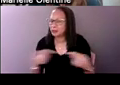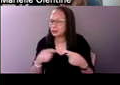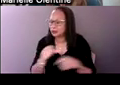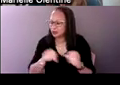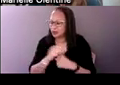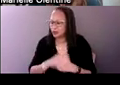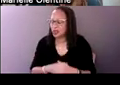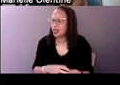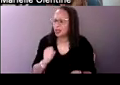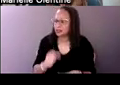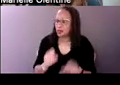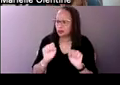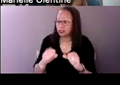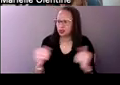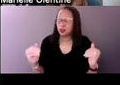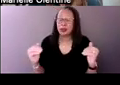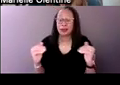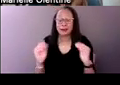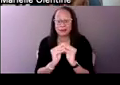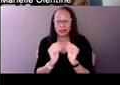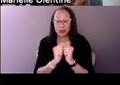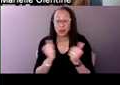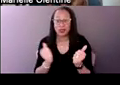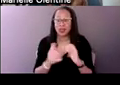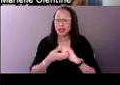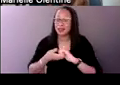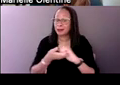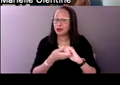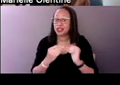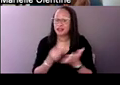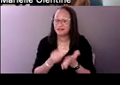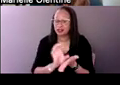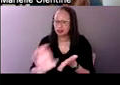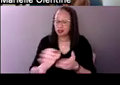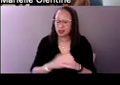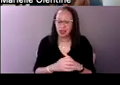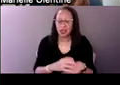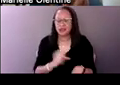You may want to recruit financial investments via sales. We'll talk about this more later on, but